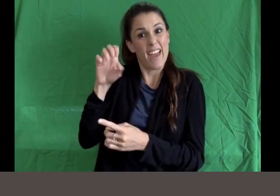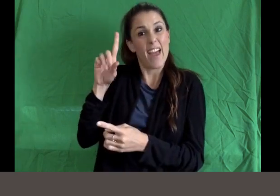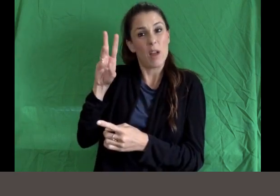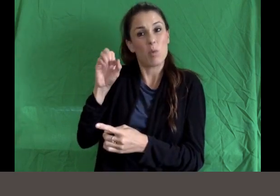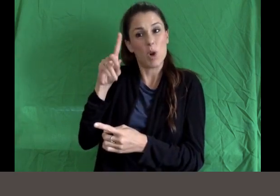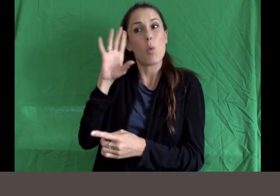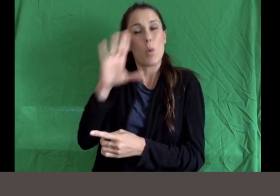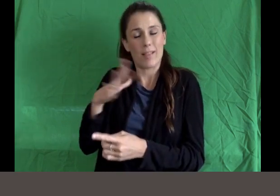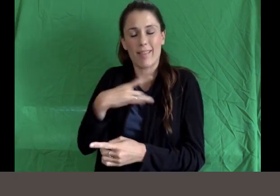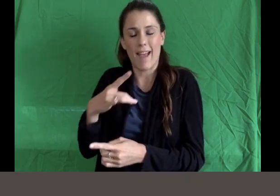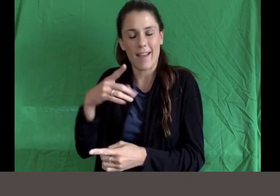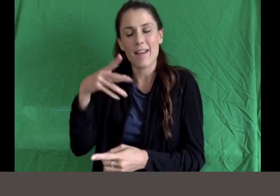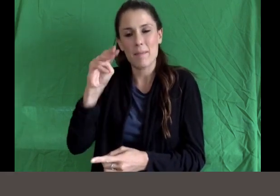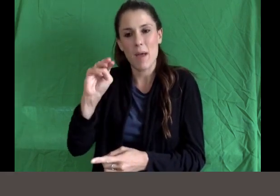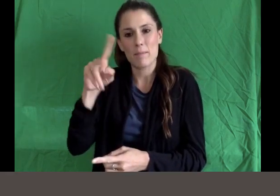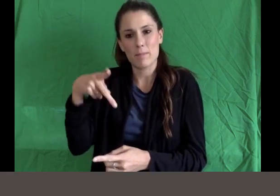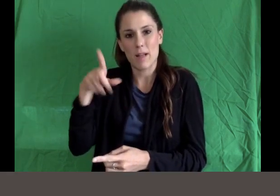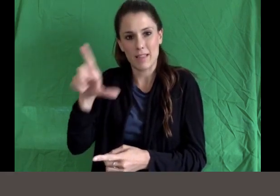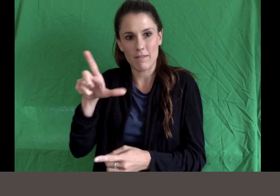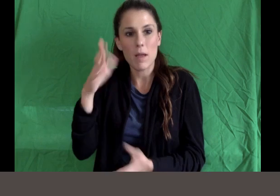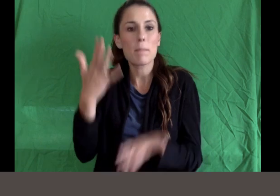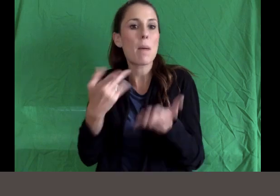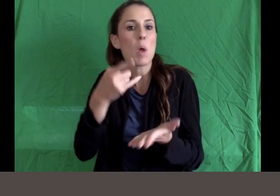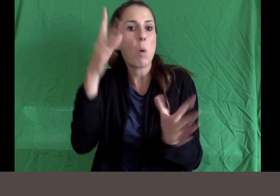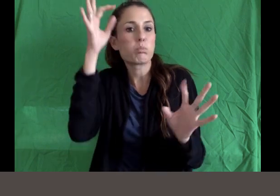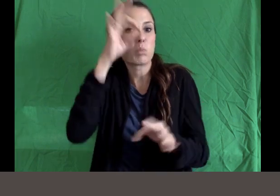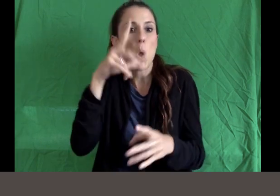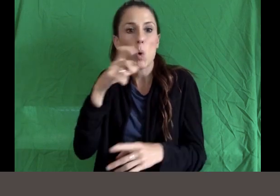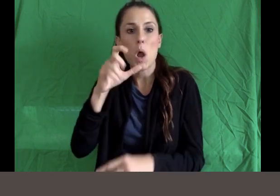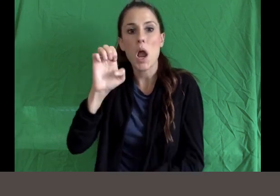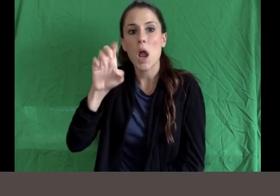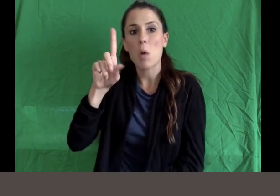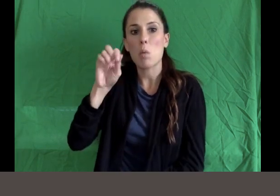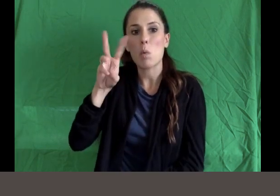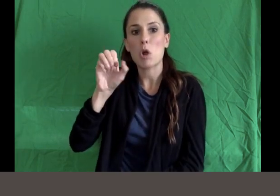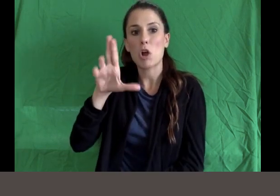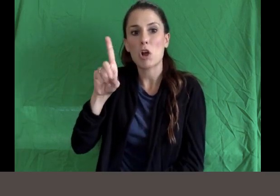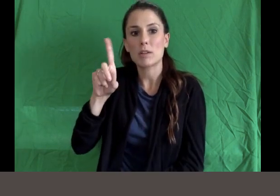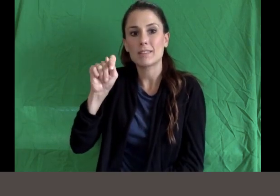You might not know too much about Edward Tufte and so I'll share with you that Edward Tufte